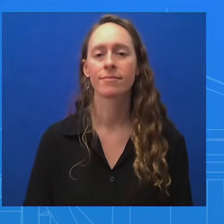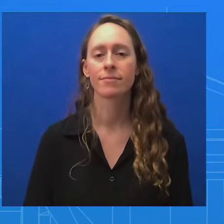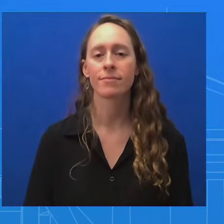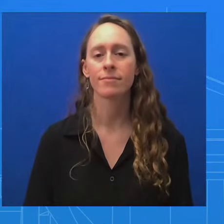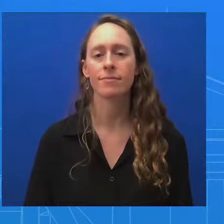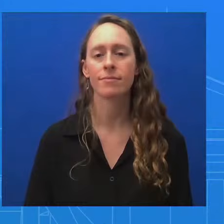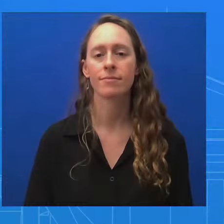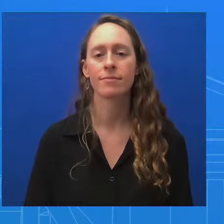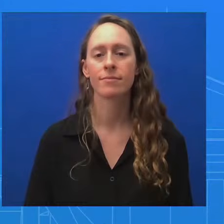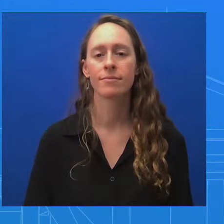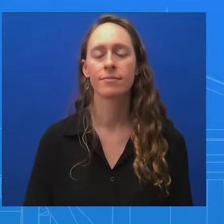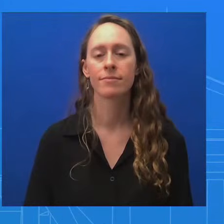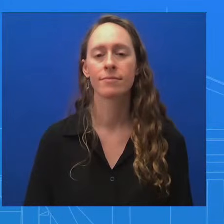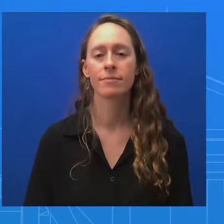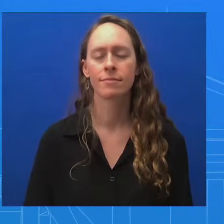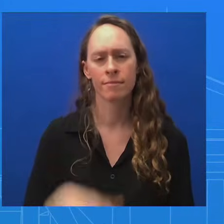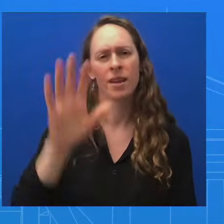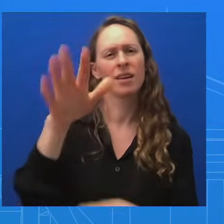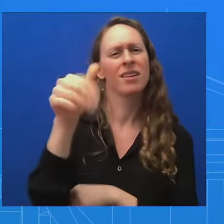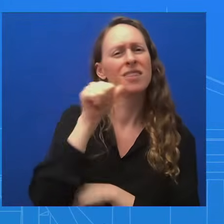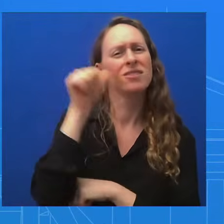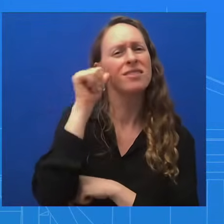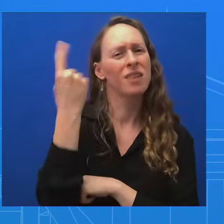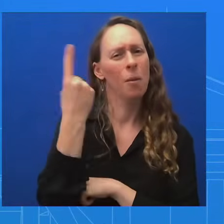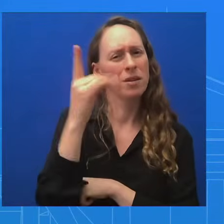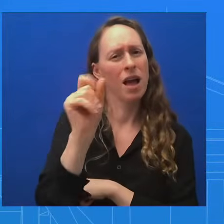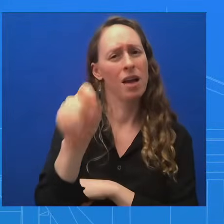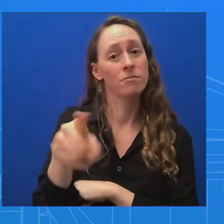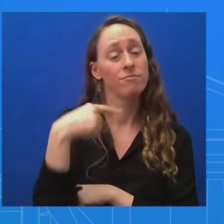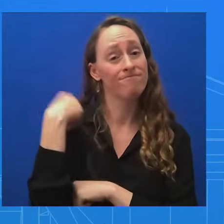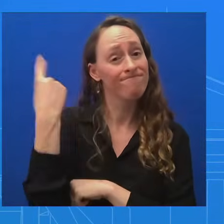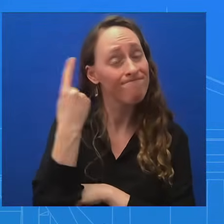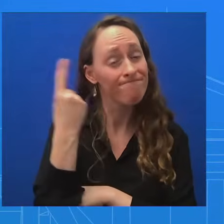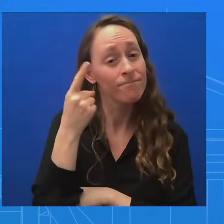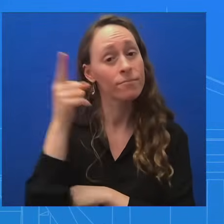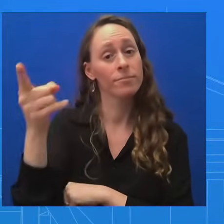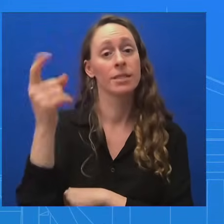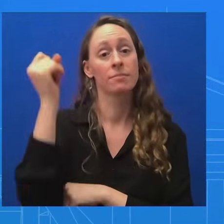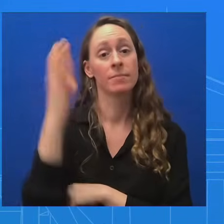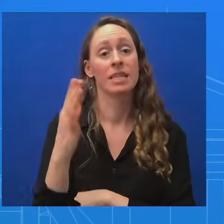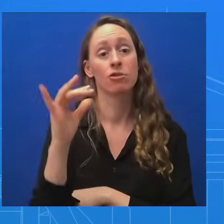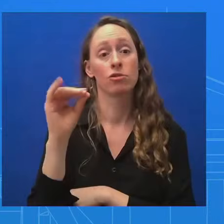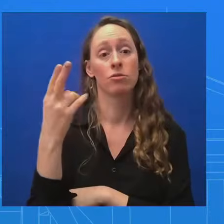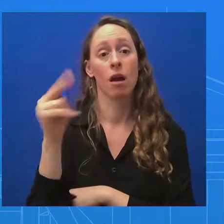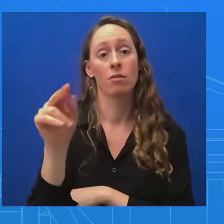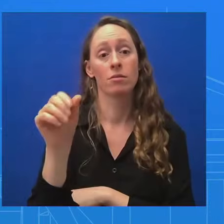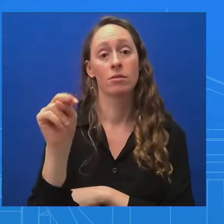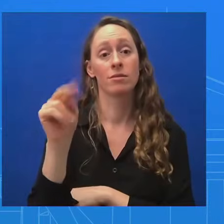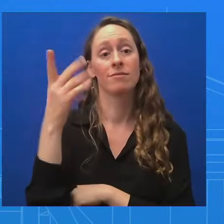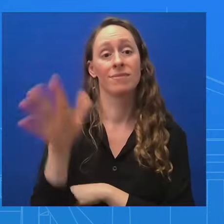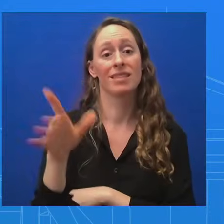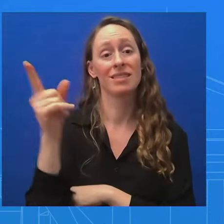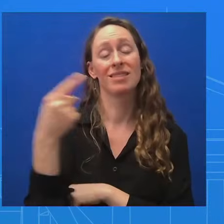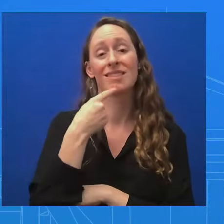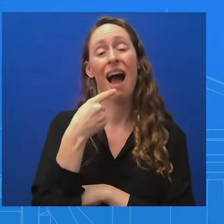But with Speaker Johnson saying he is communicating regularly with former President Trump on border negotiations,